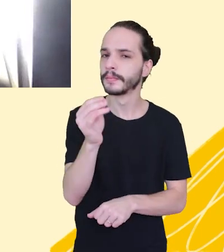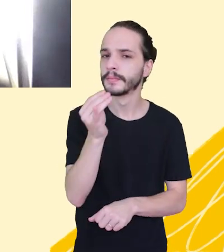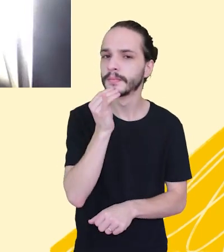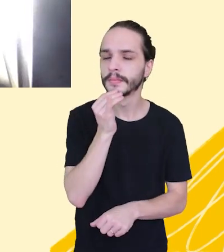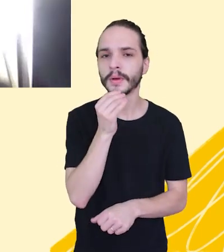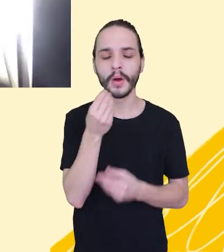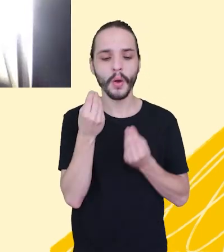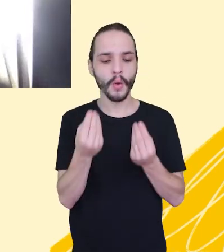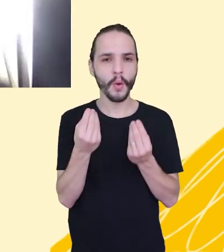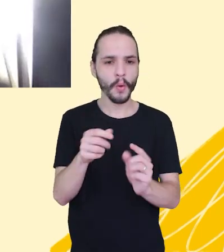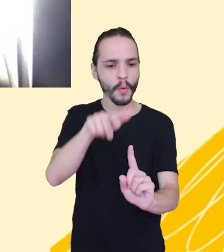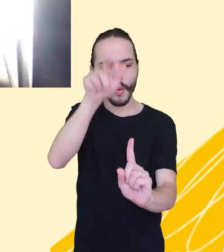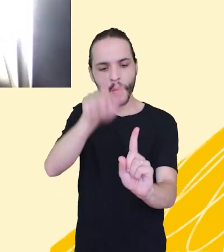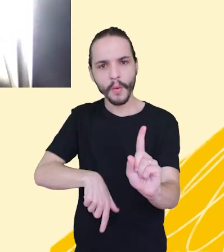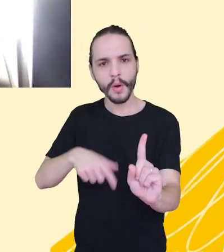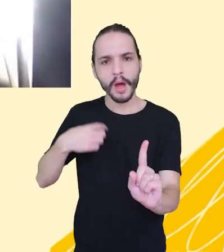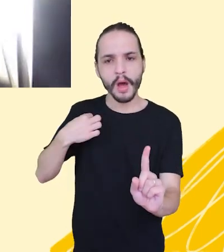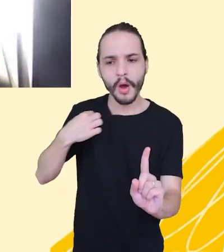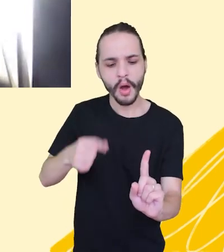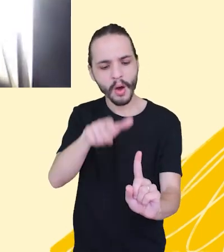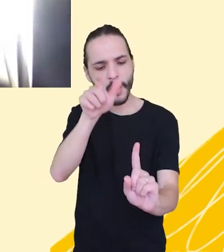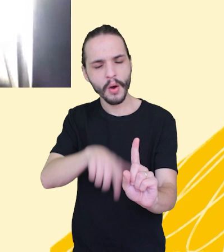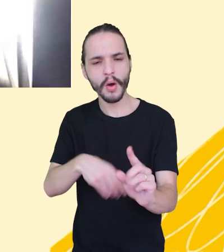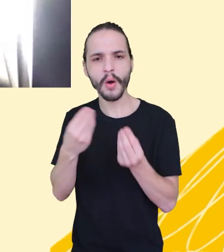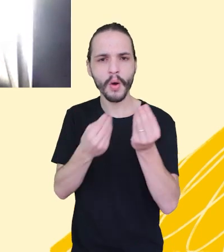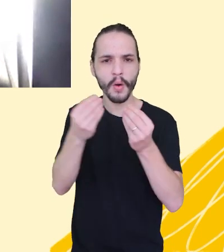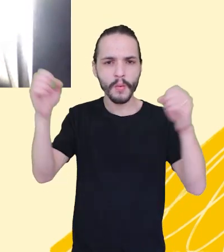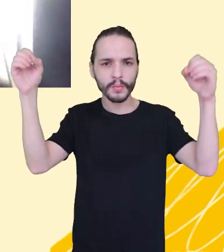how is the light, how distant are we, what do we hear? And so on, and so on.